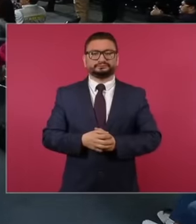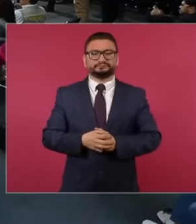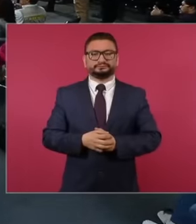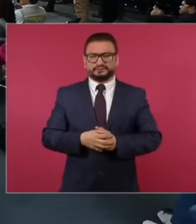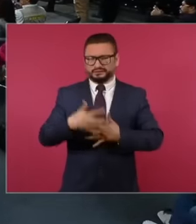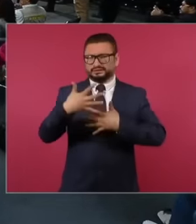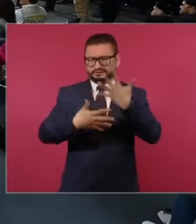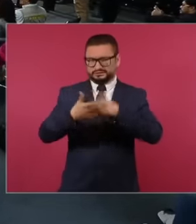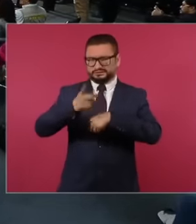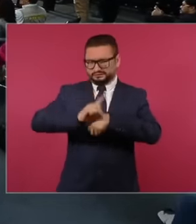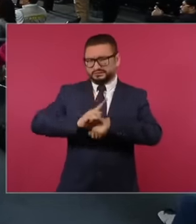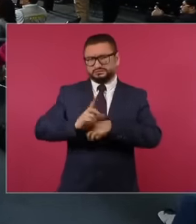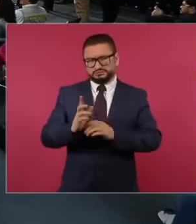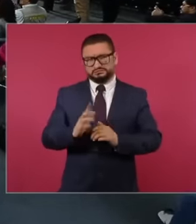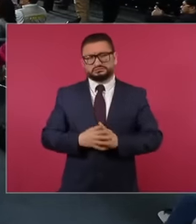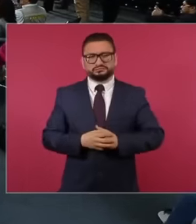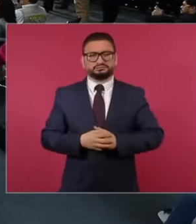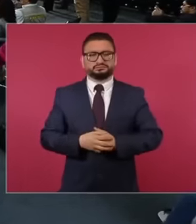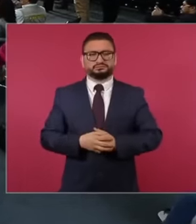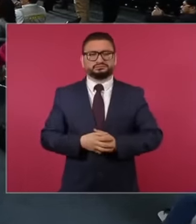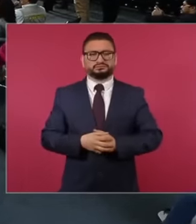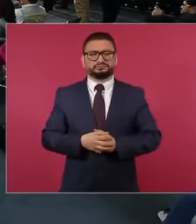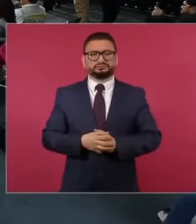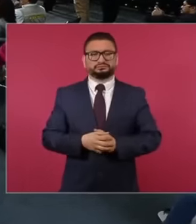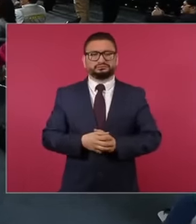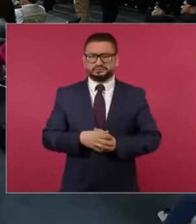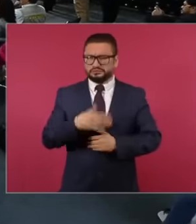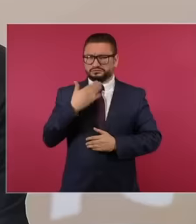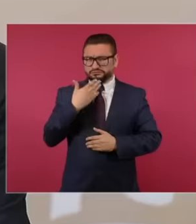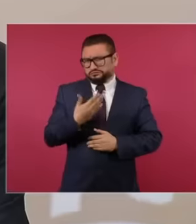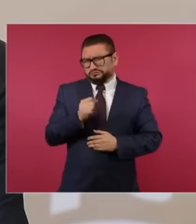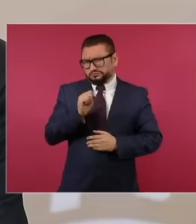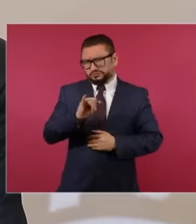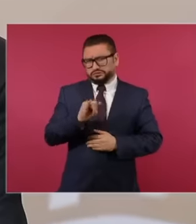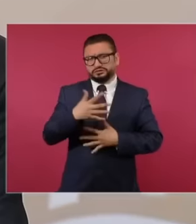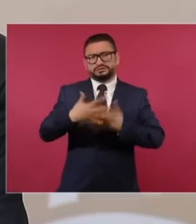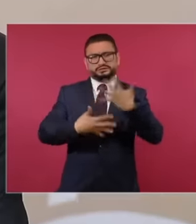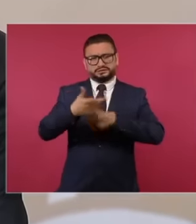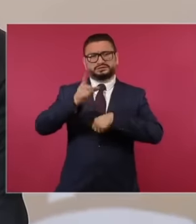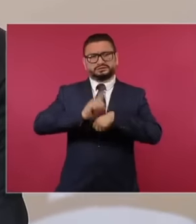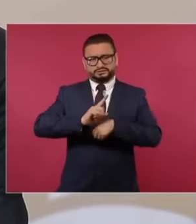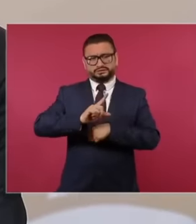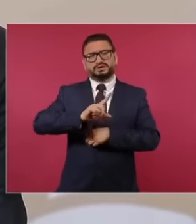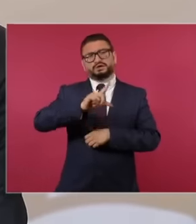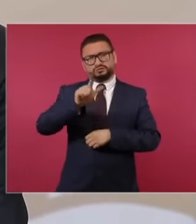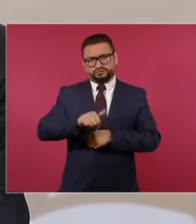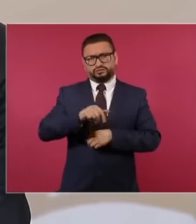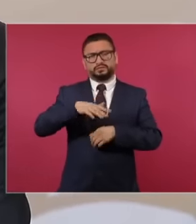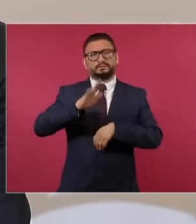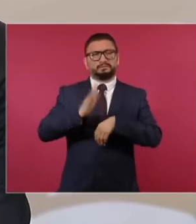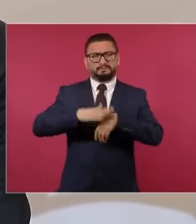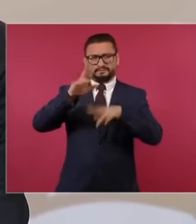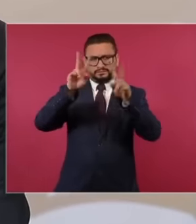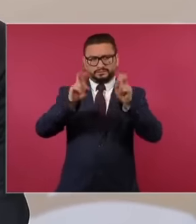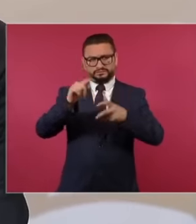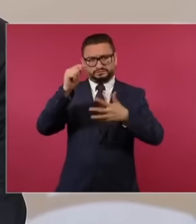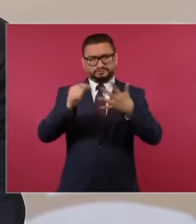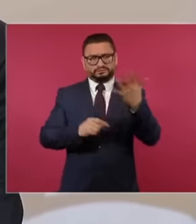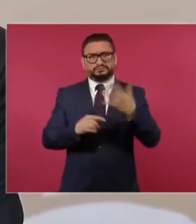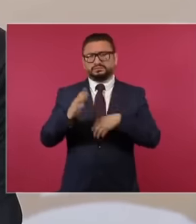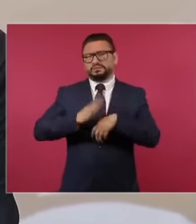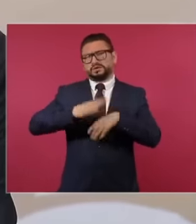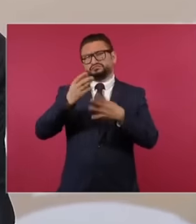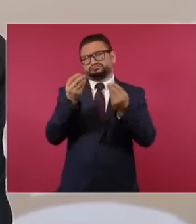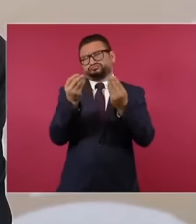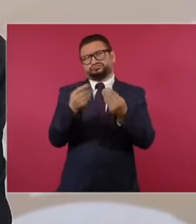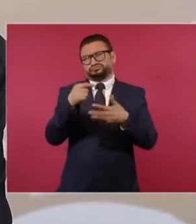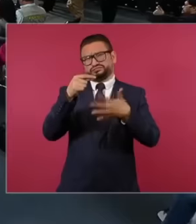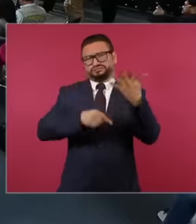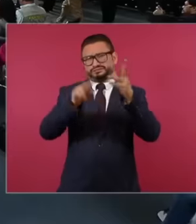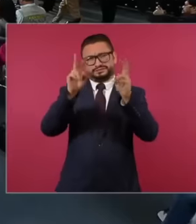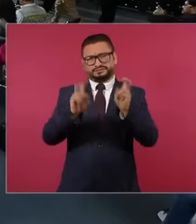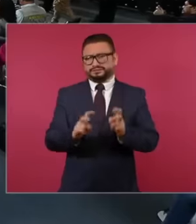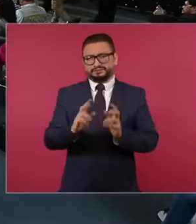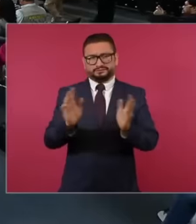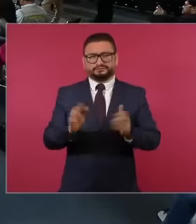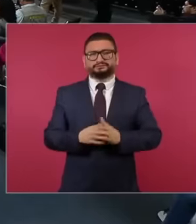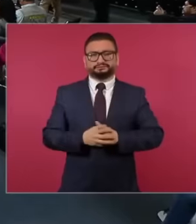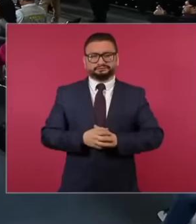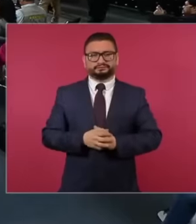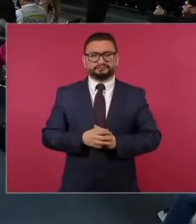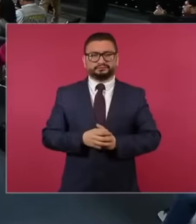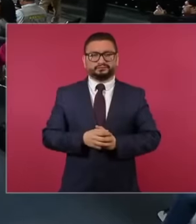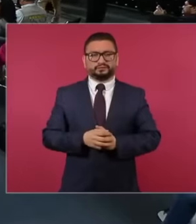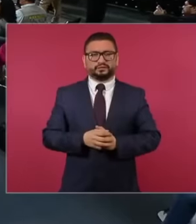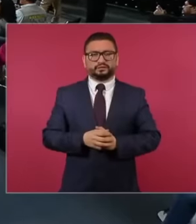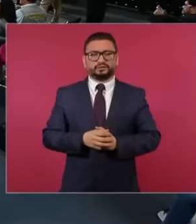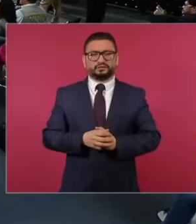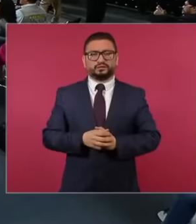days 15 days there are more topics the truth is There are many topics this today, what happens